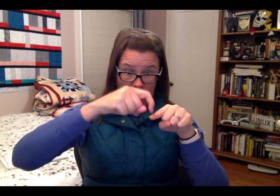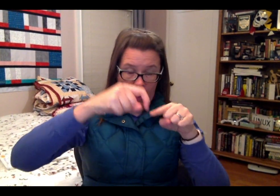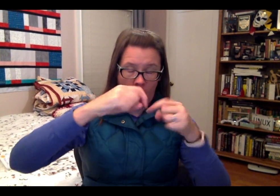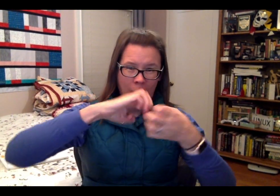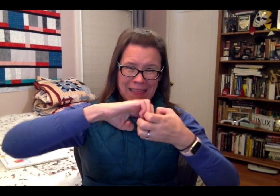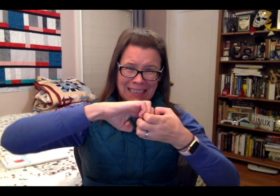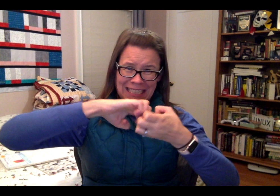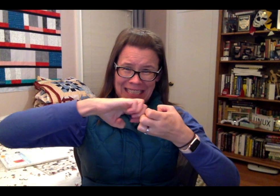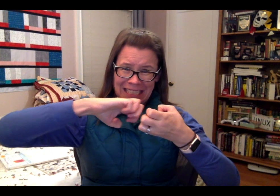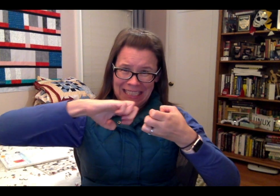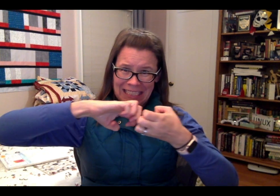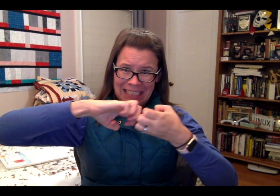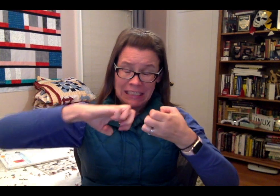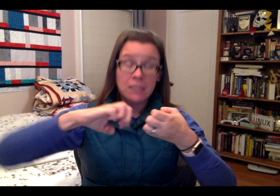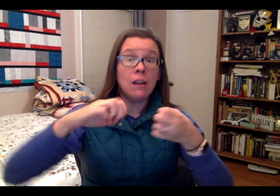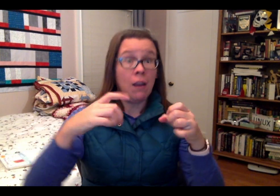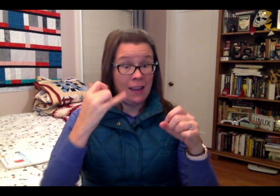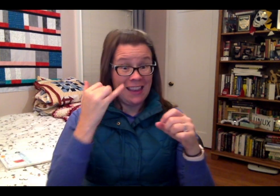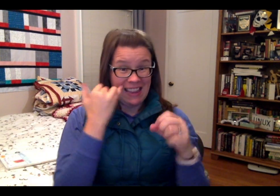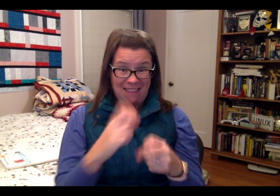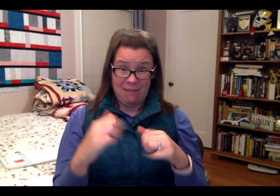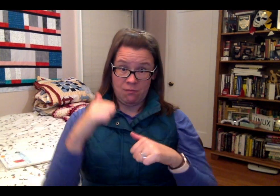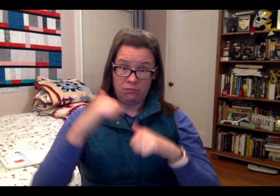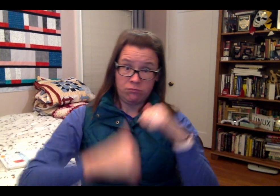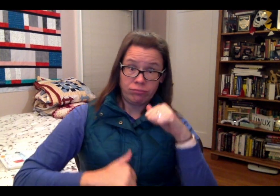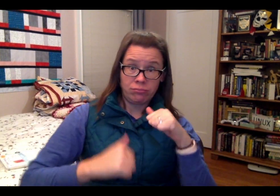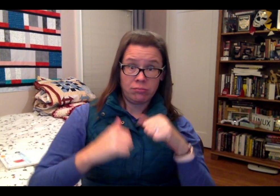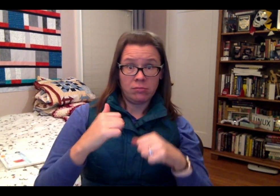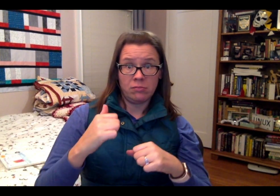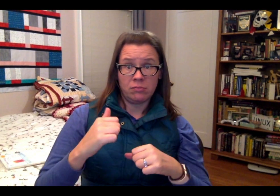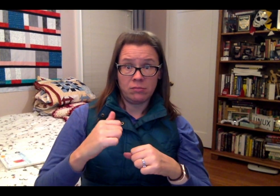And sometimes if the paper is too thick when you're trying to take it off, it can actually